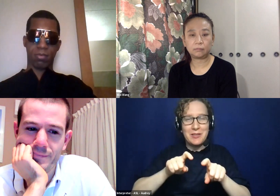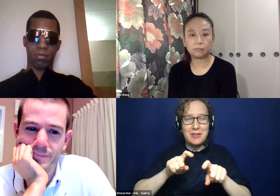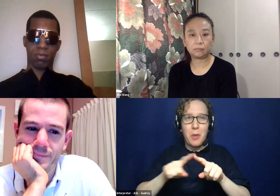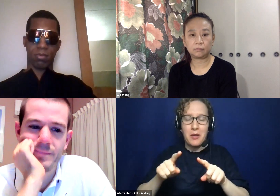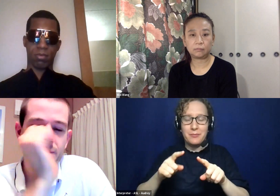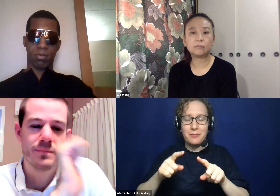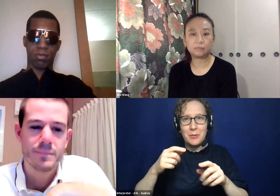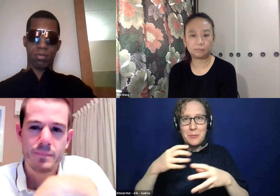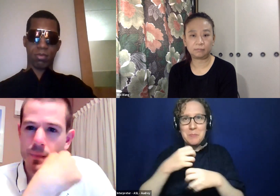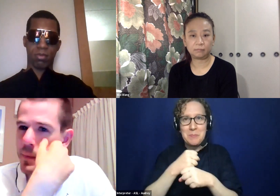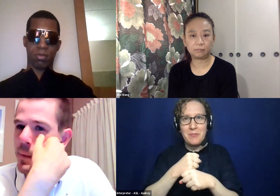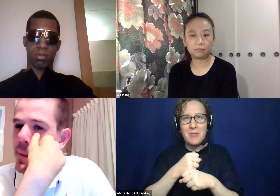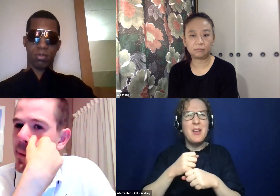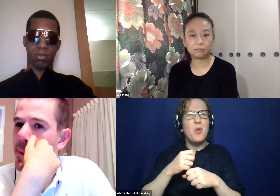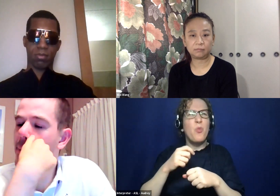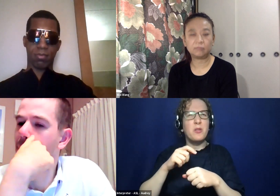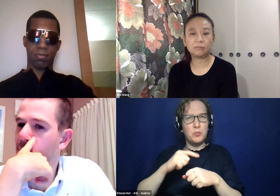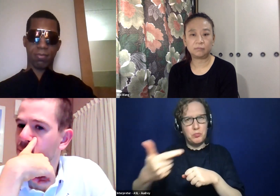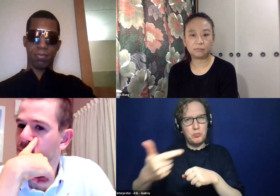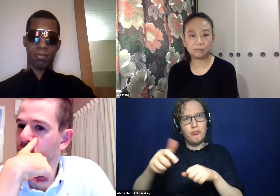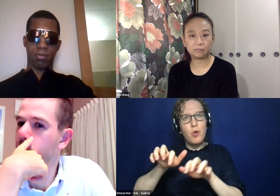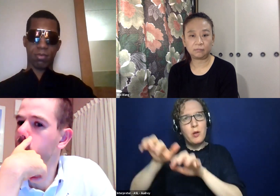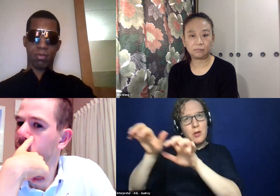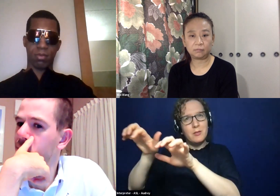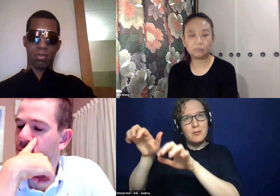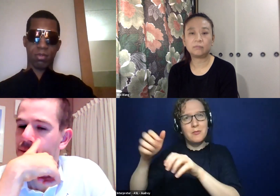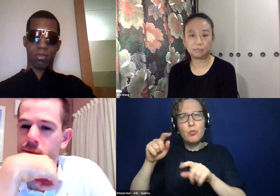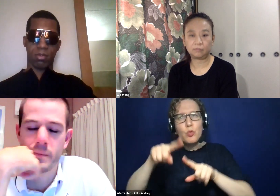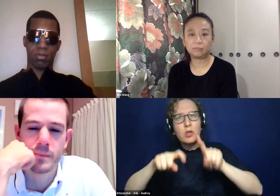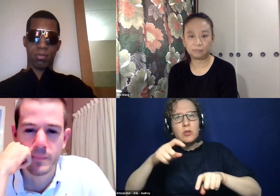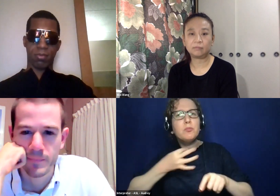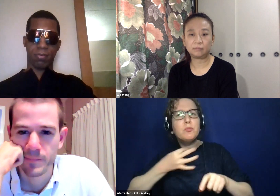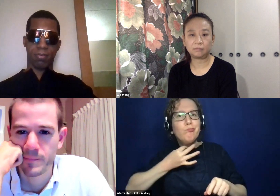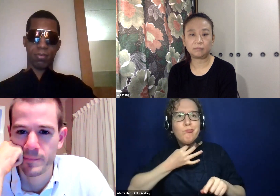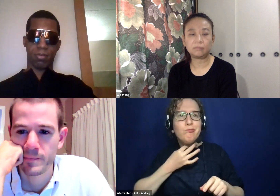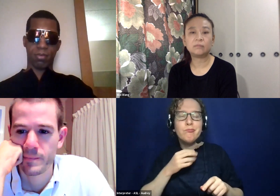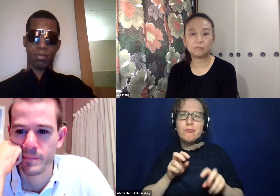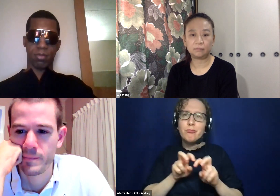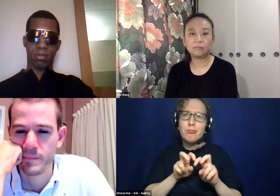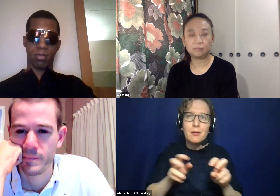open it up to the audience. If you have any questions that you'd like the panelists to